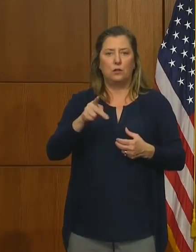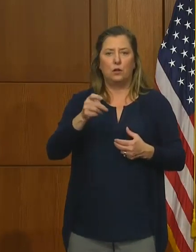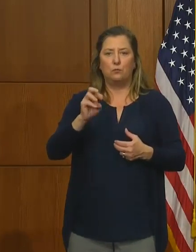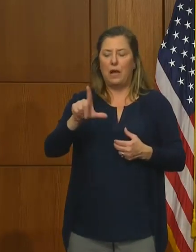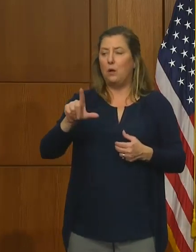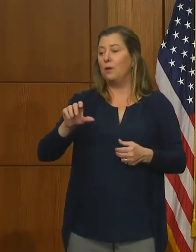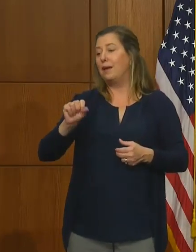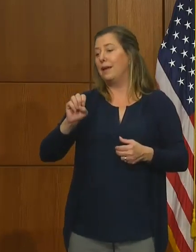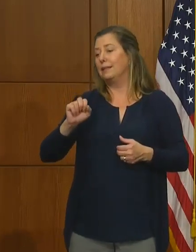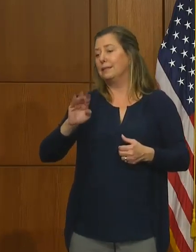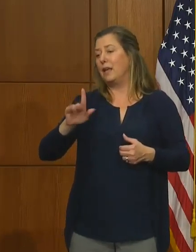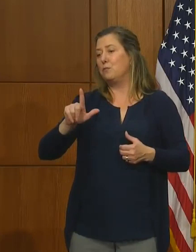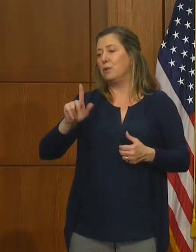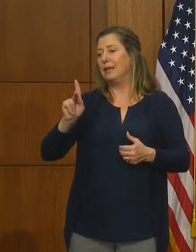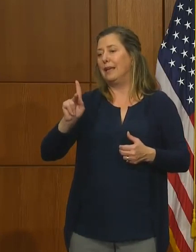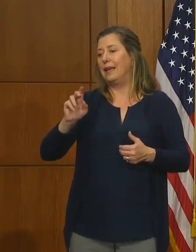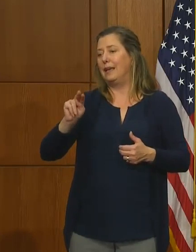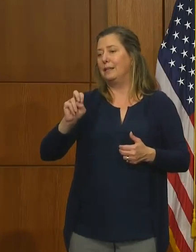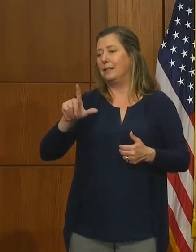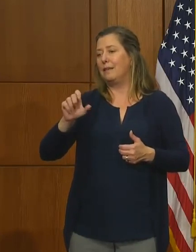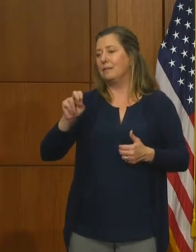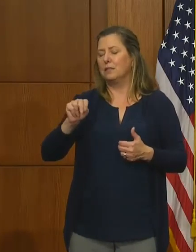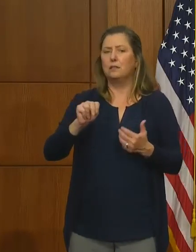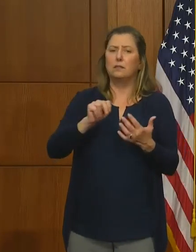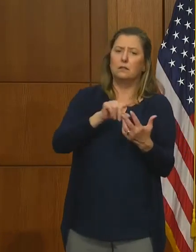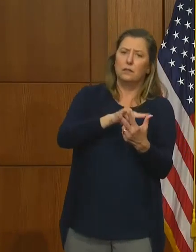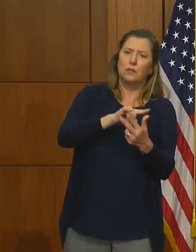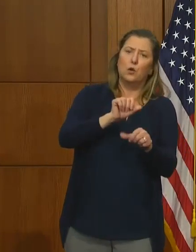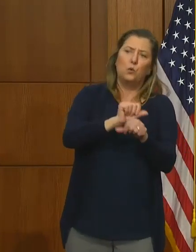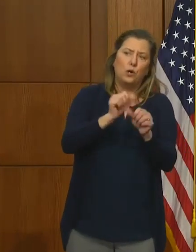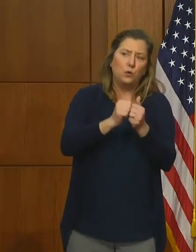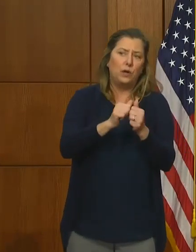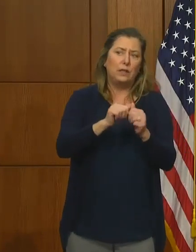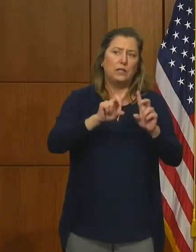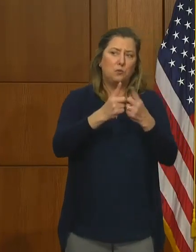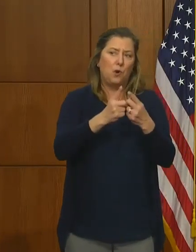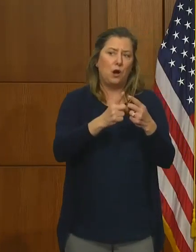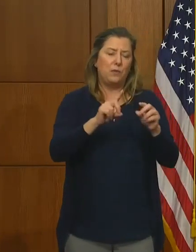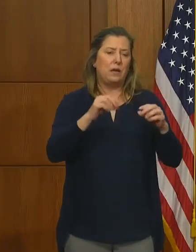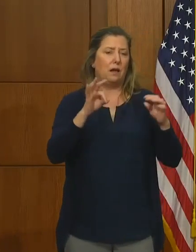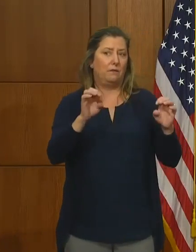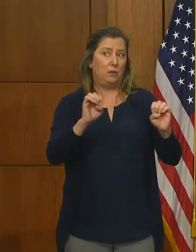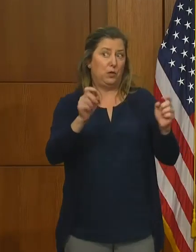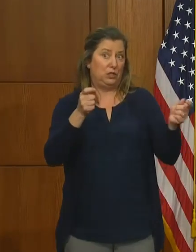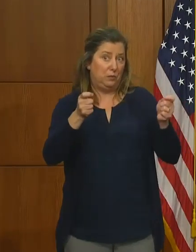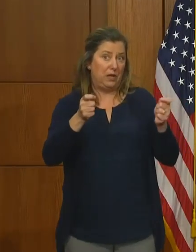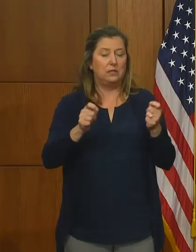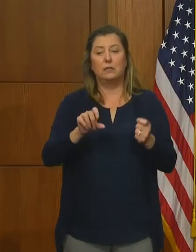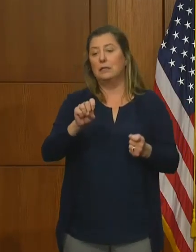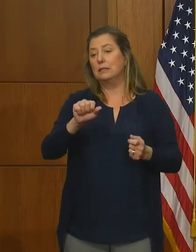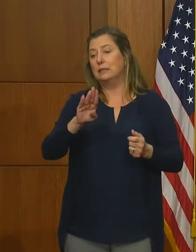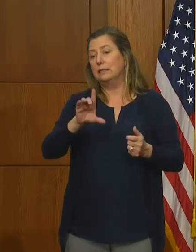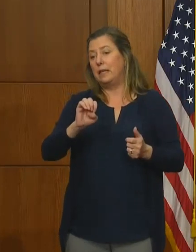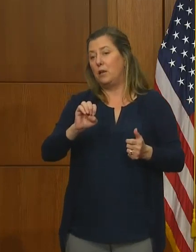CURTIS BROWN DR LAUREN PALIN'S ABLE K. NELSON I DR LAURA PALIN CURTIS BROWN ARE BOTH WITH THE